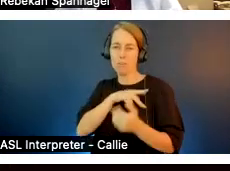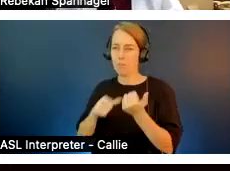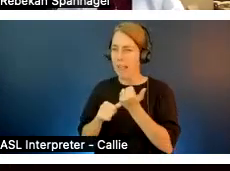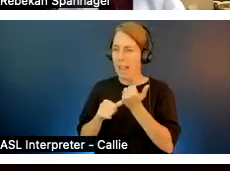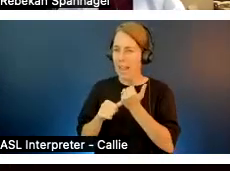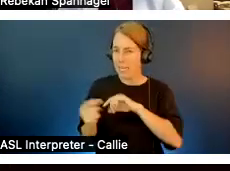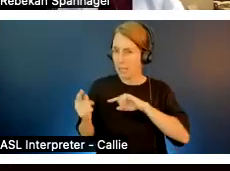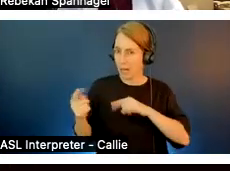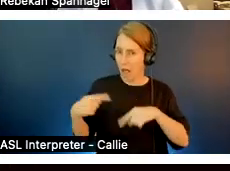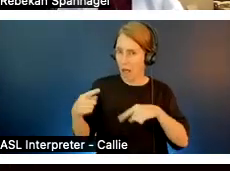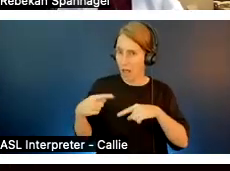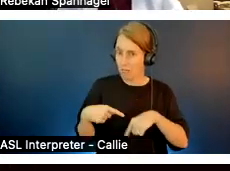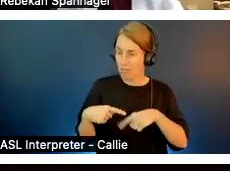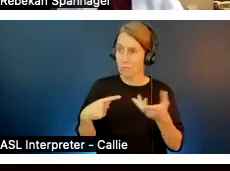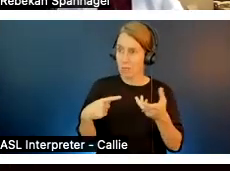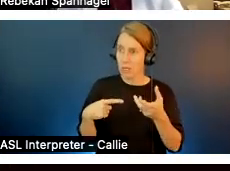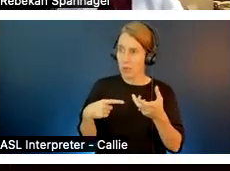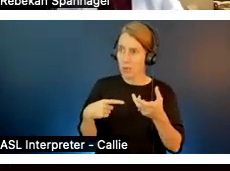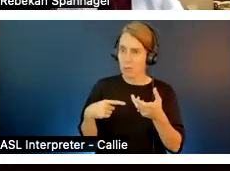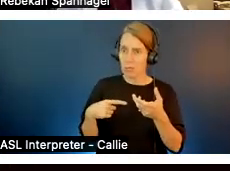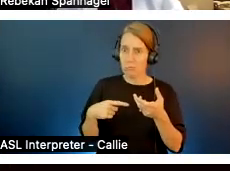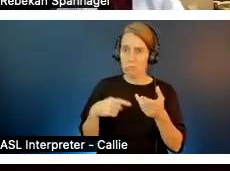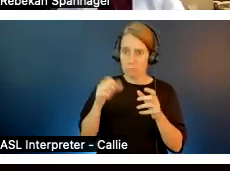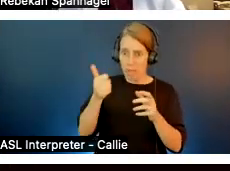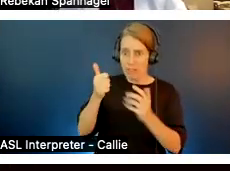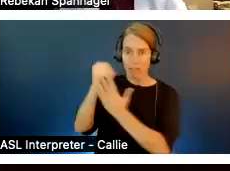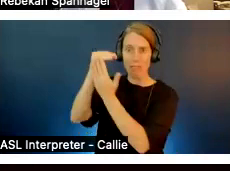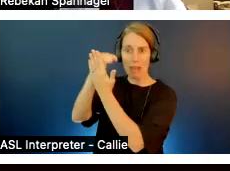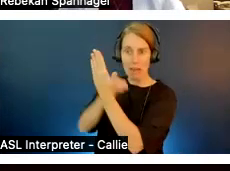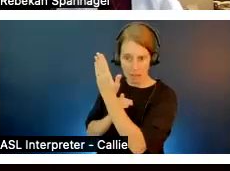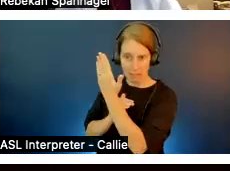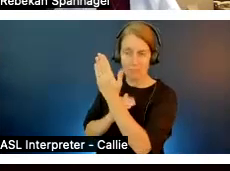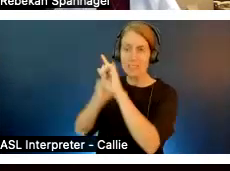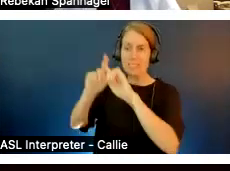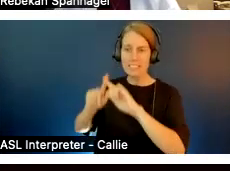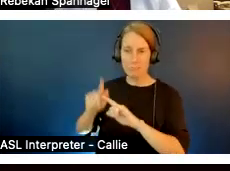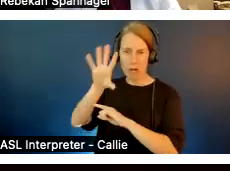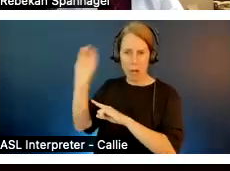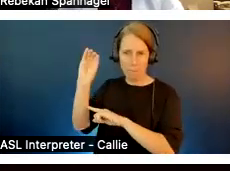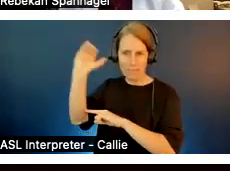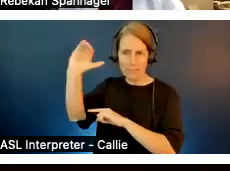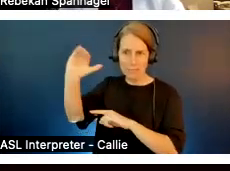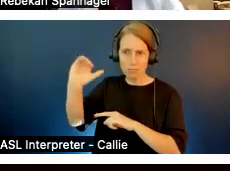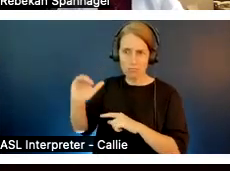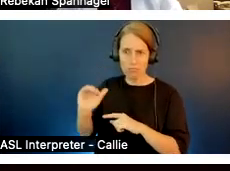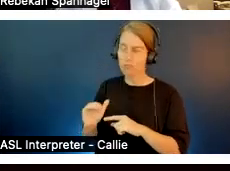you should have be able to um have a list of providers that do that service and and choose